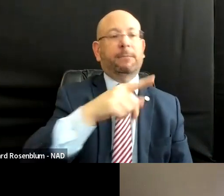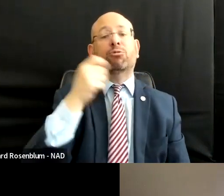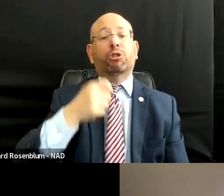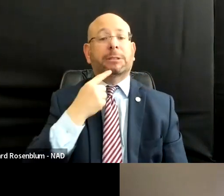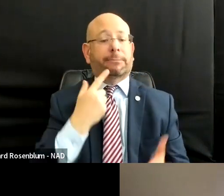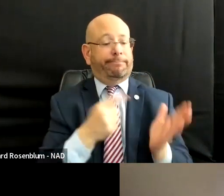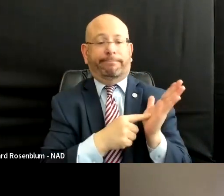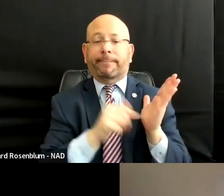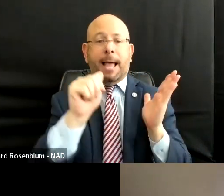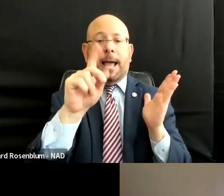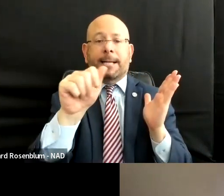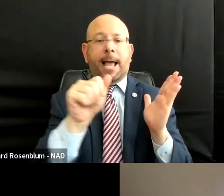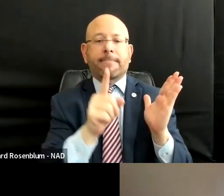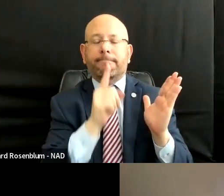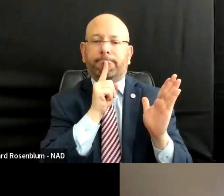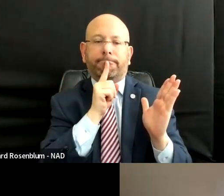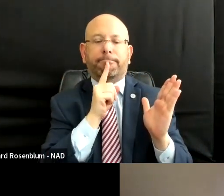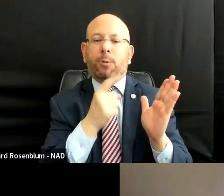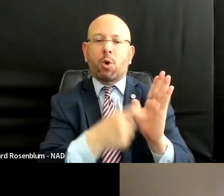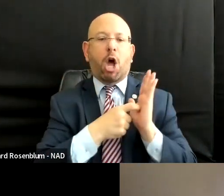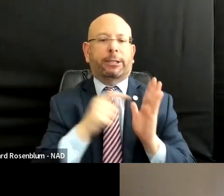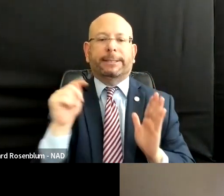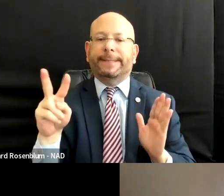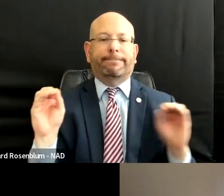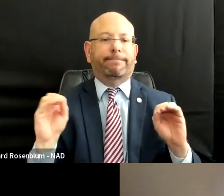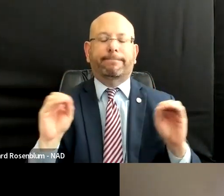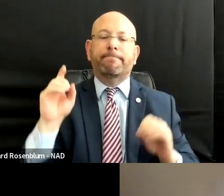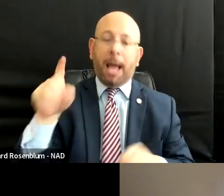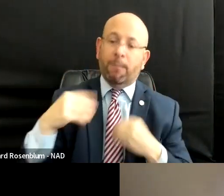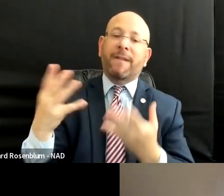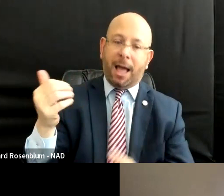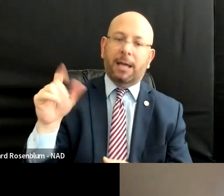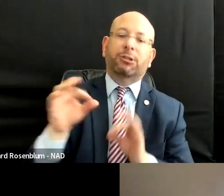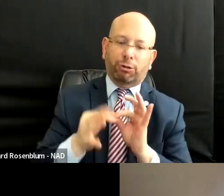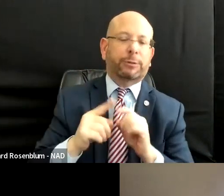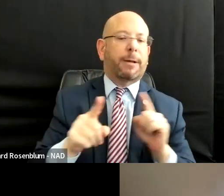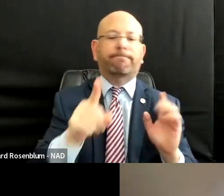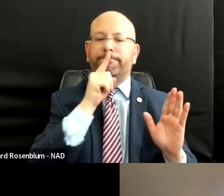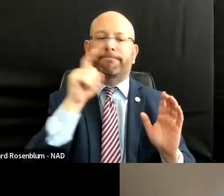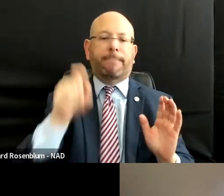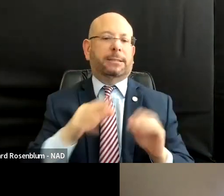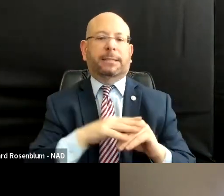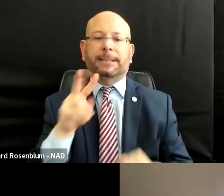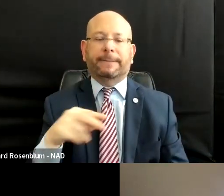somebody speaking, there was an interpreter but this was only provided